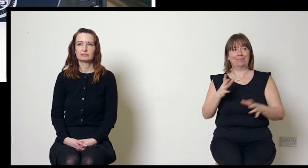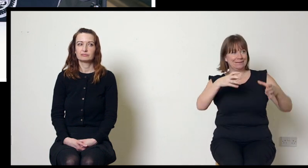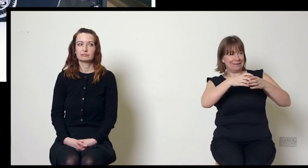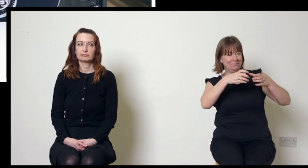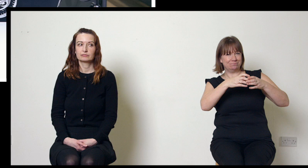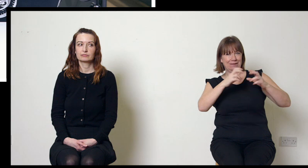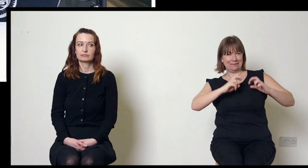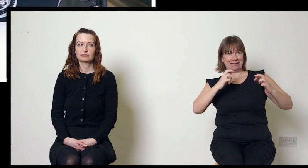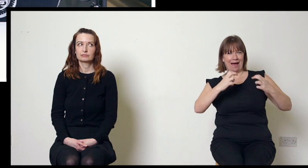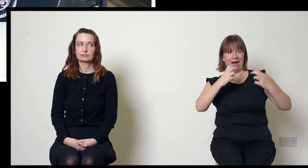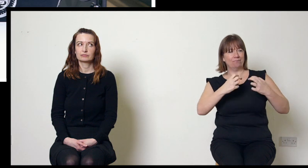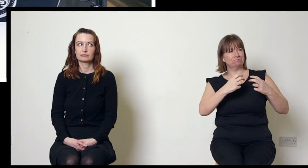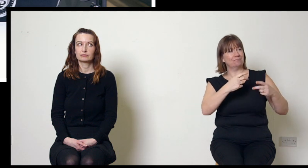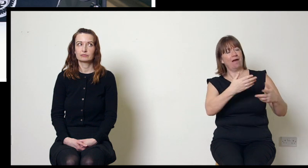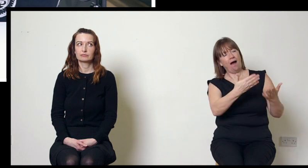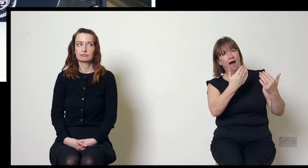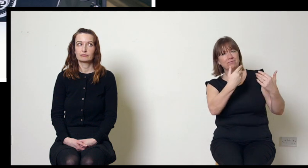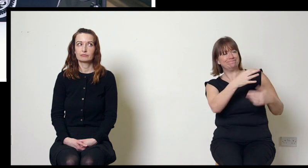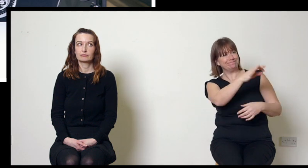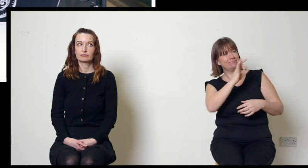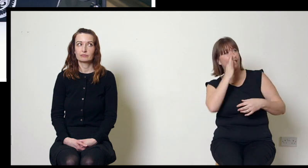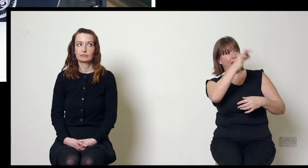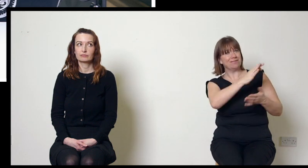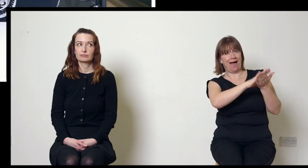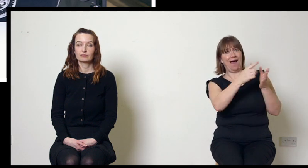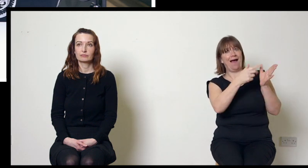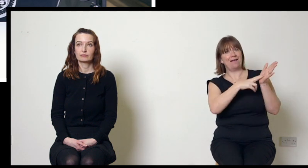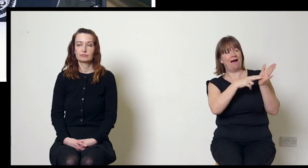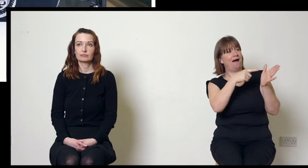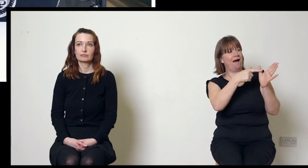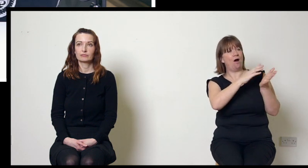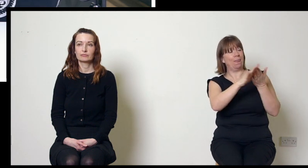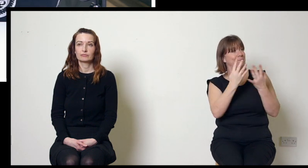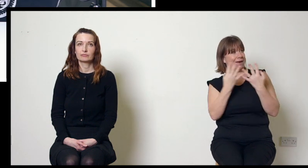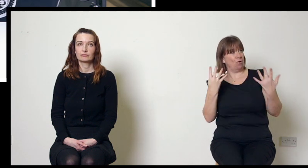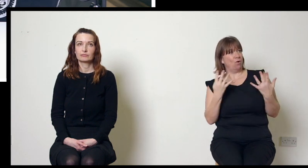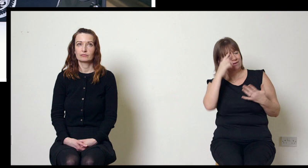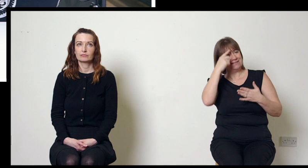let's just invite Hannah onto the panel to decide on what project goes forward. And welcome to into that group of people.